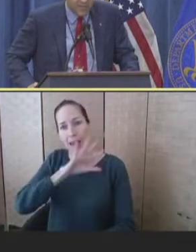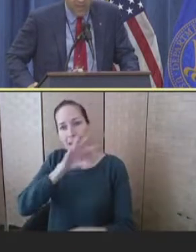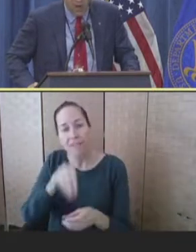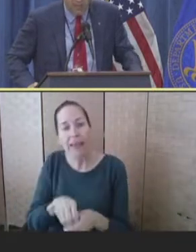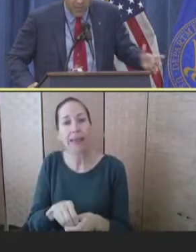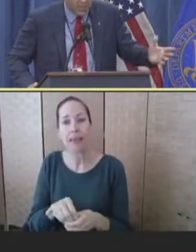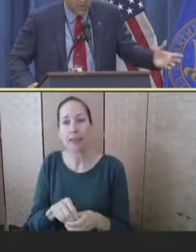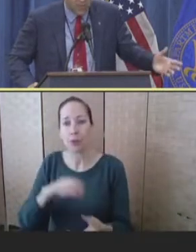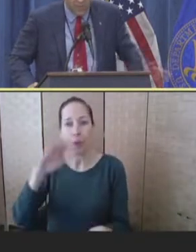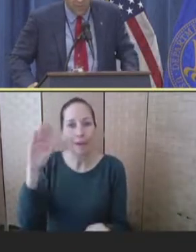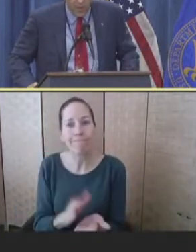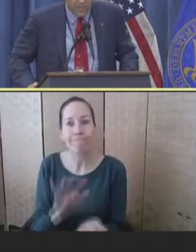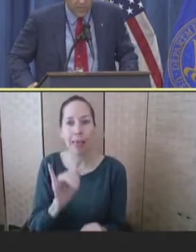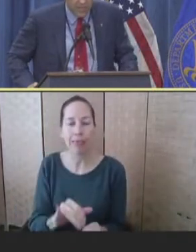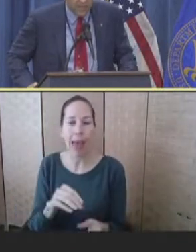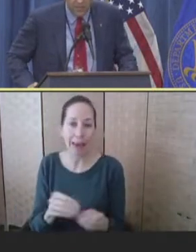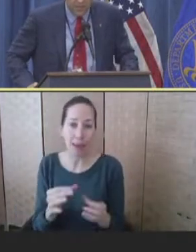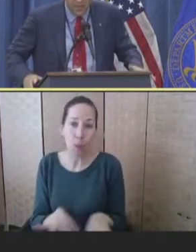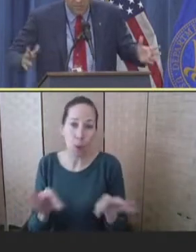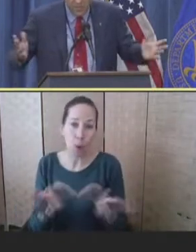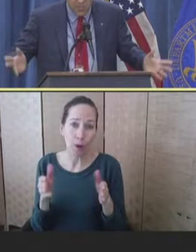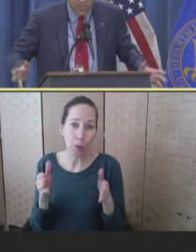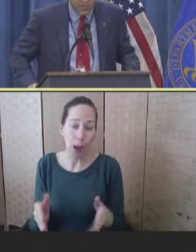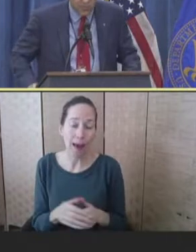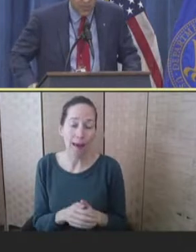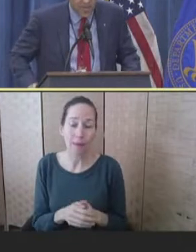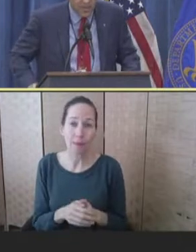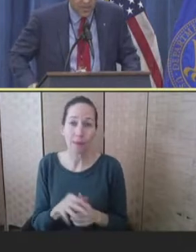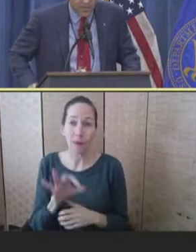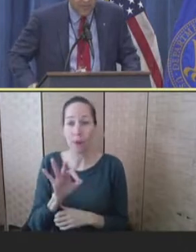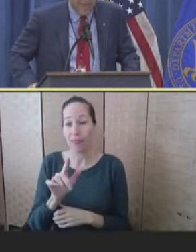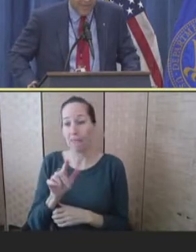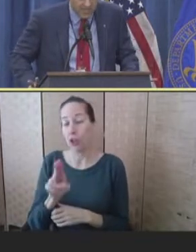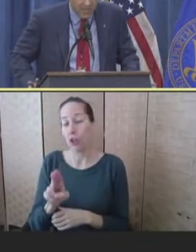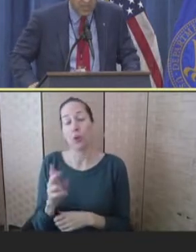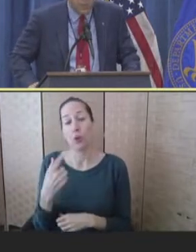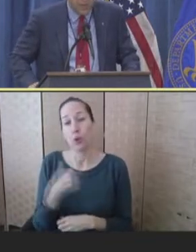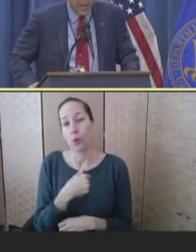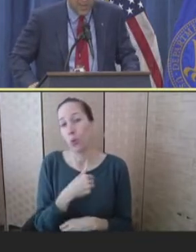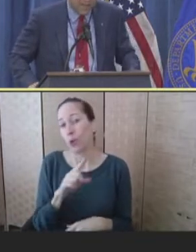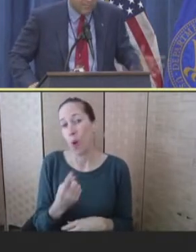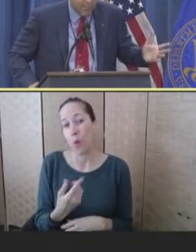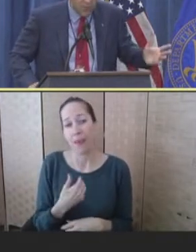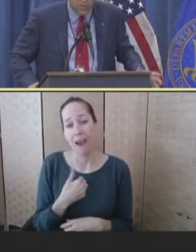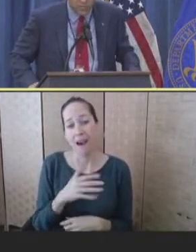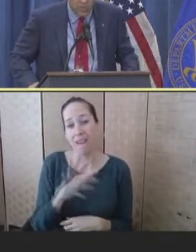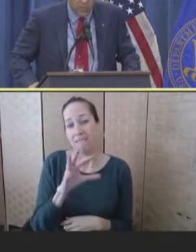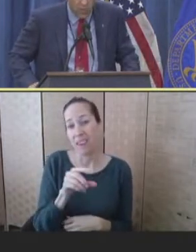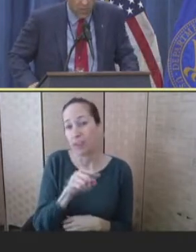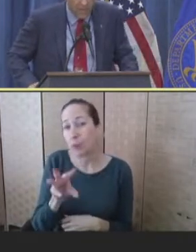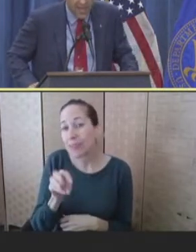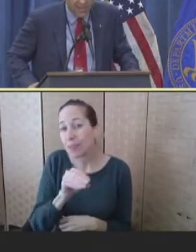Even in our best year with influenza, we got a 50 to 60 percent effectiveness rate. And most years, it's lower than that.